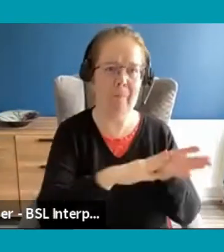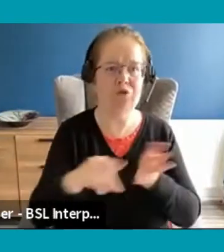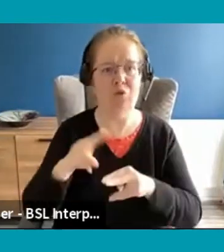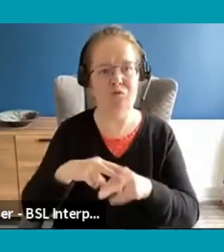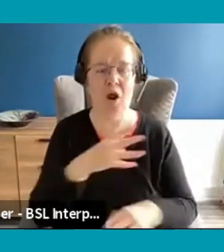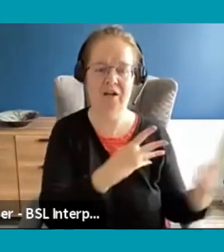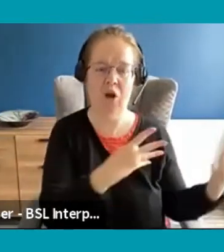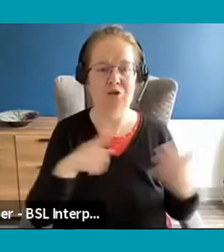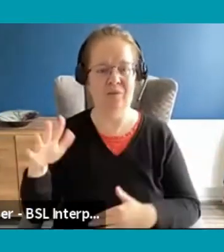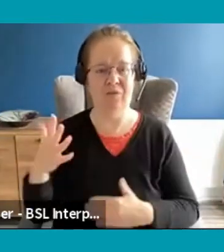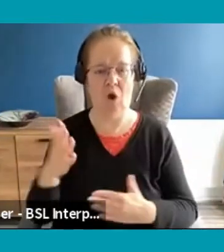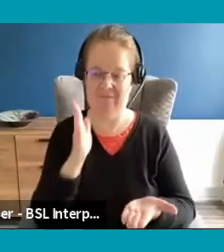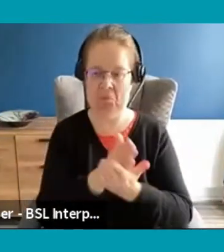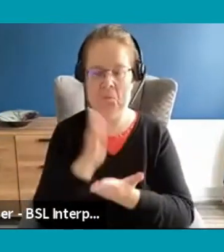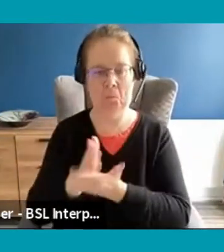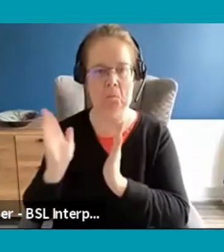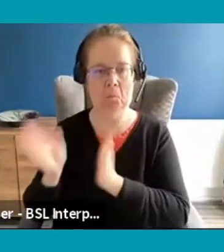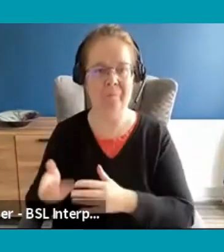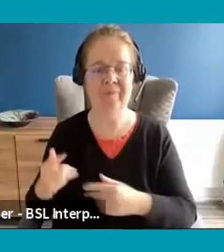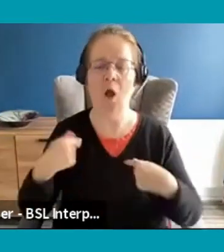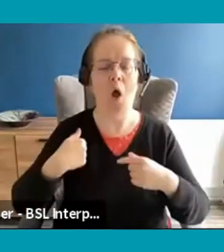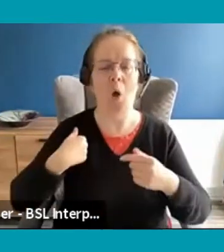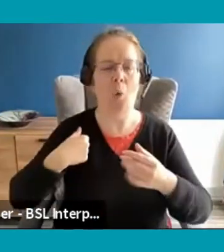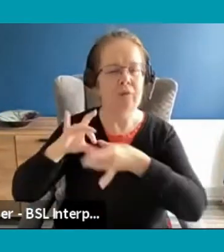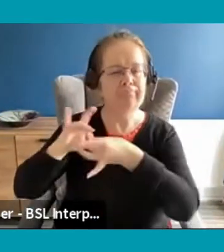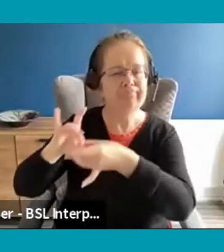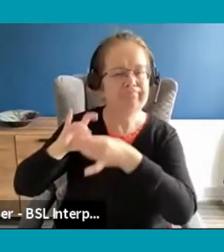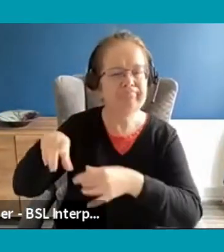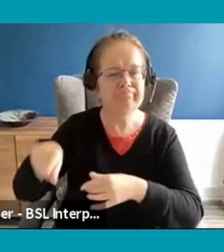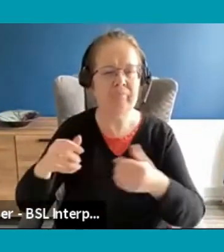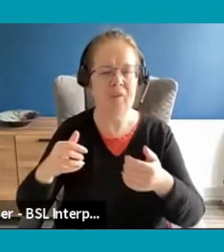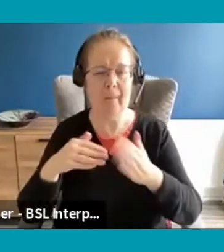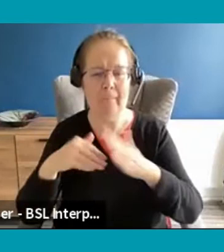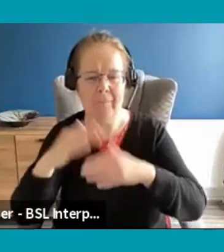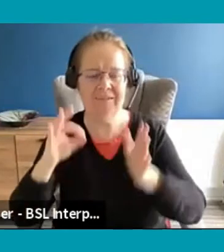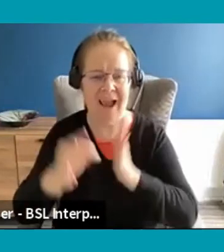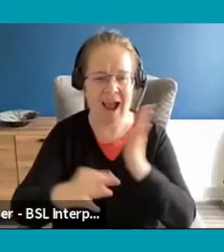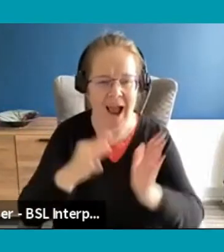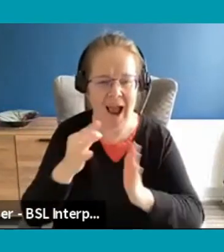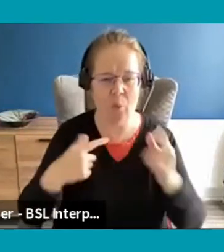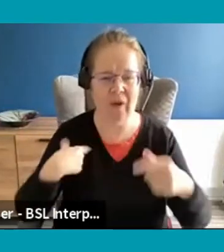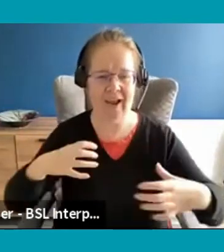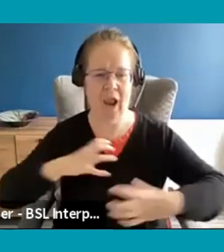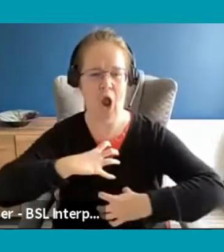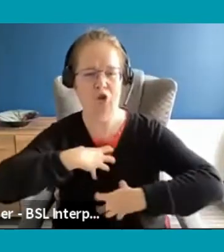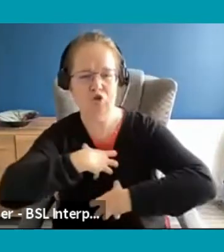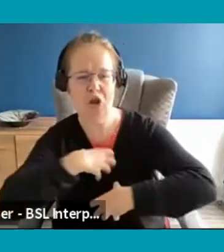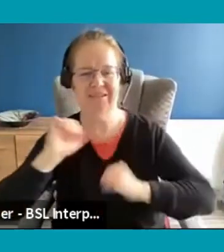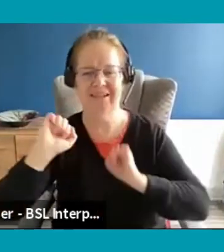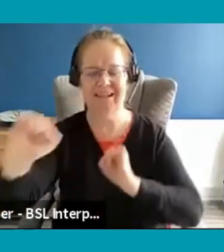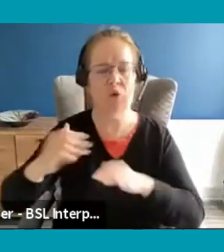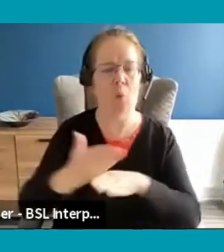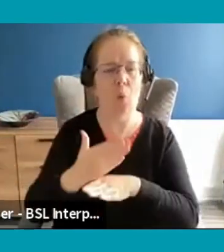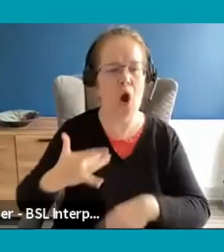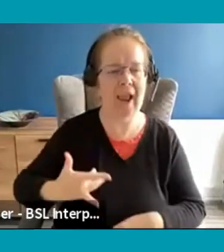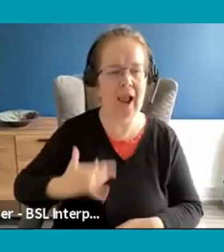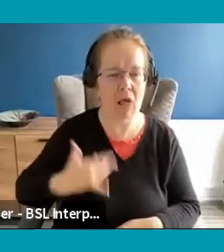him up to those hours so that he could adjust to working life and a future that like said he didn't